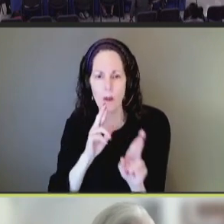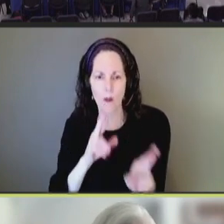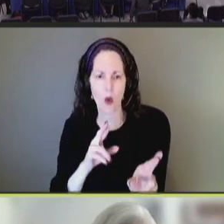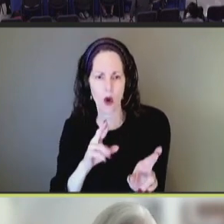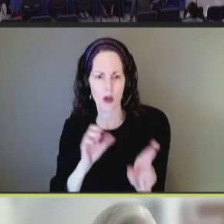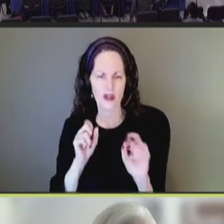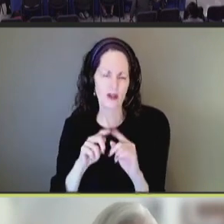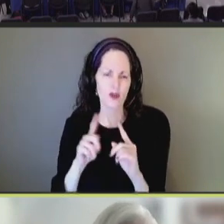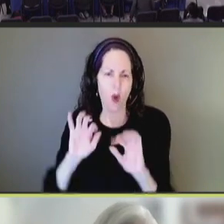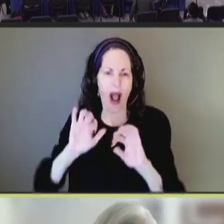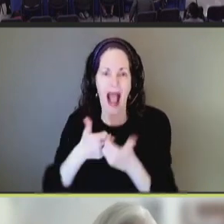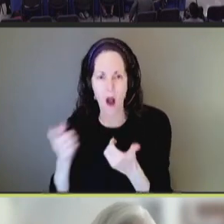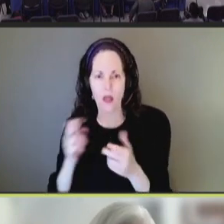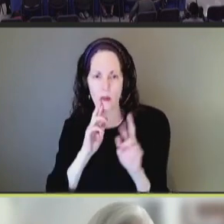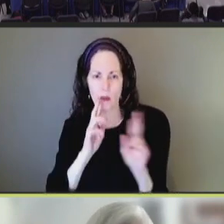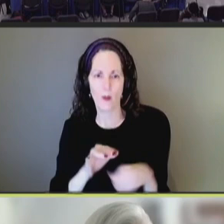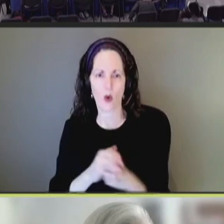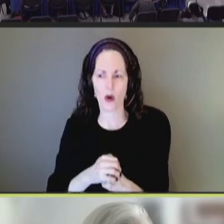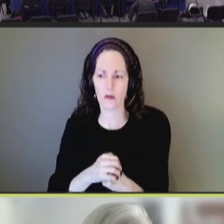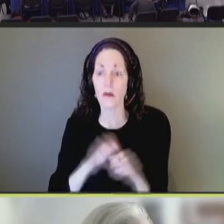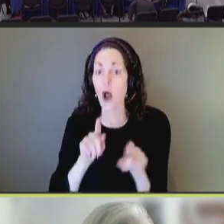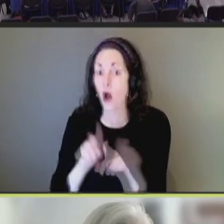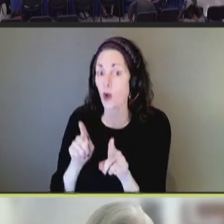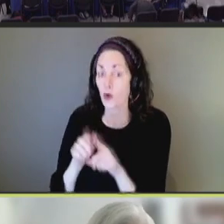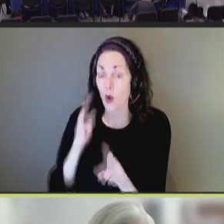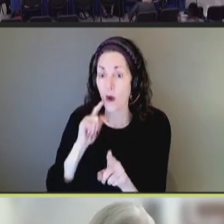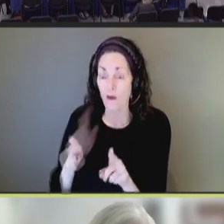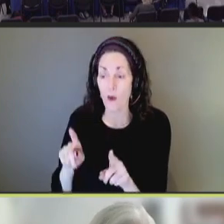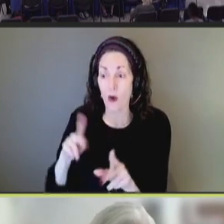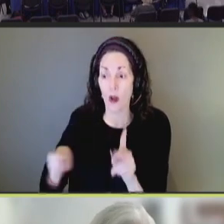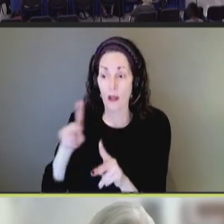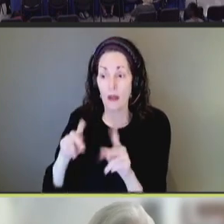And then lastly, for those jurisdictions using privacy preserving record linkage,